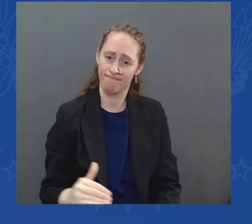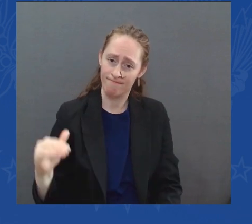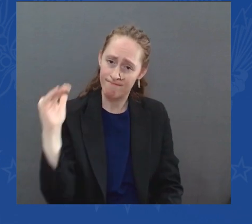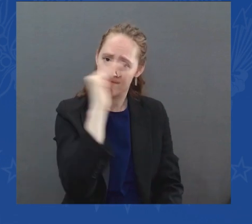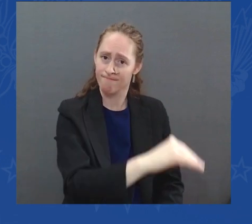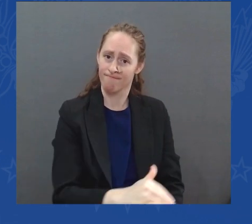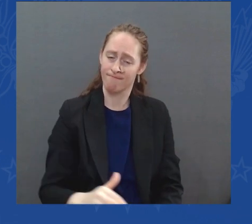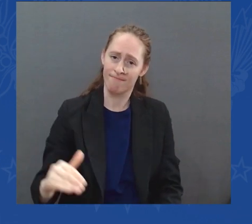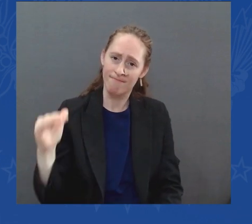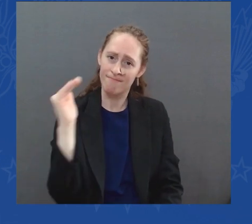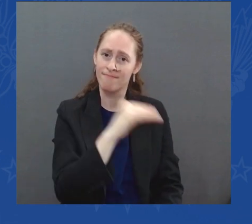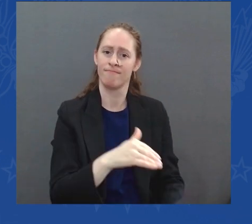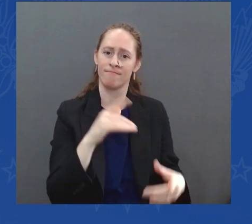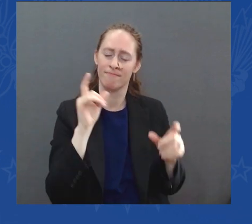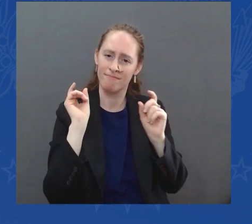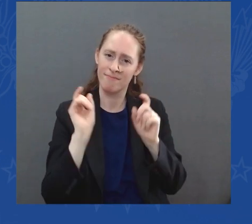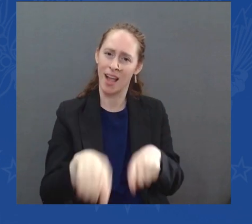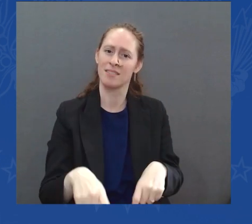members of Congress have to shout out to the CBC,